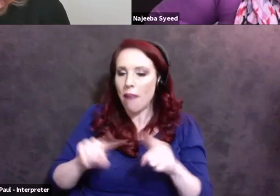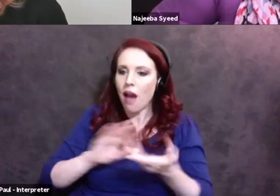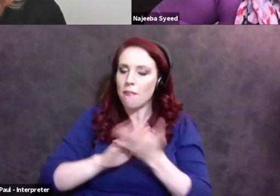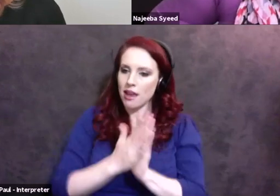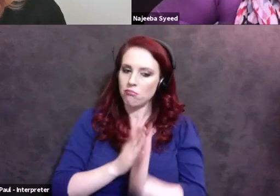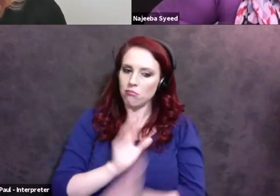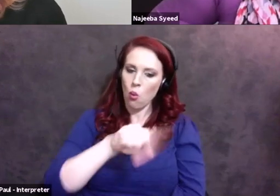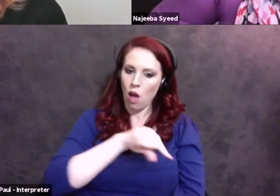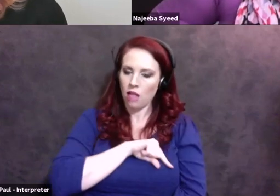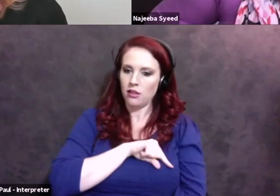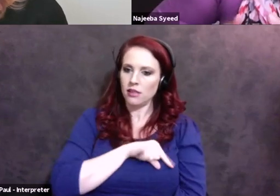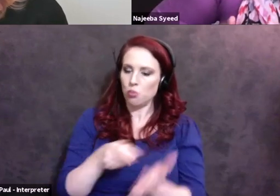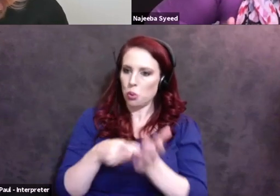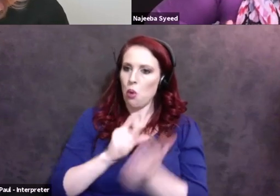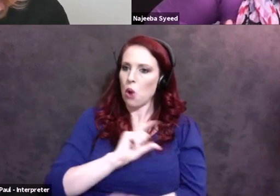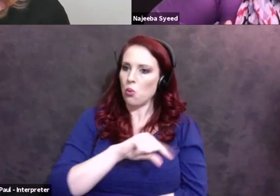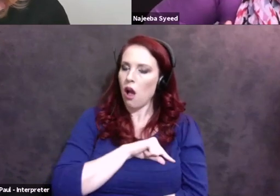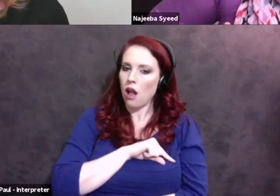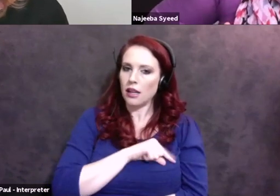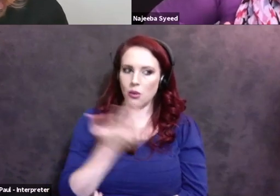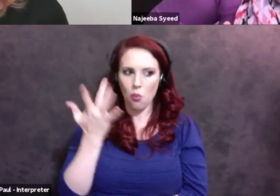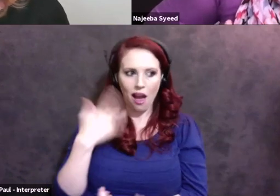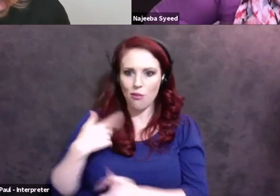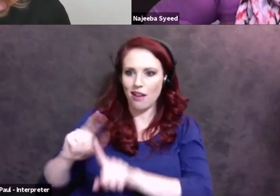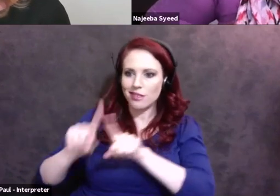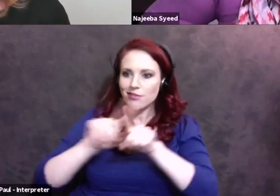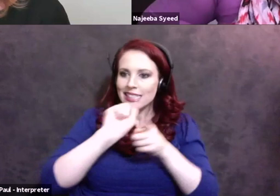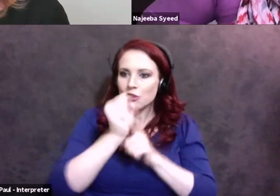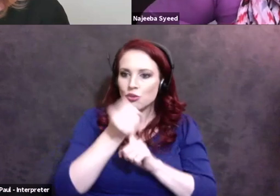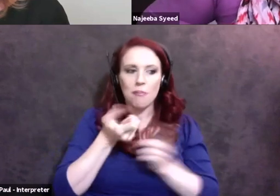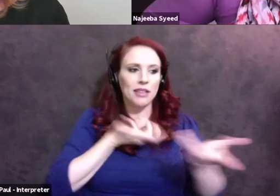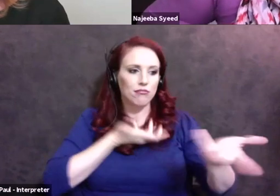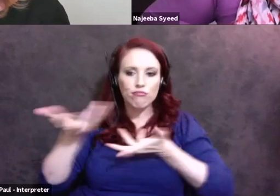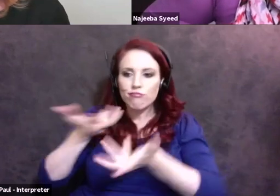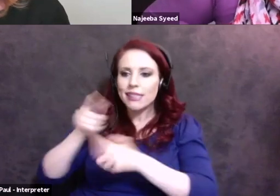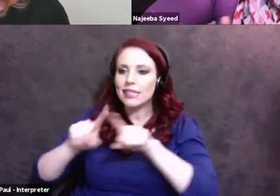have to be in different situations, engage with different religious traditions.